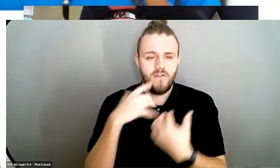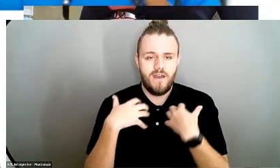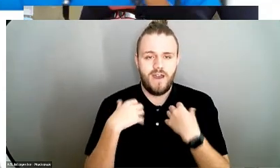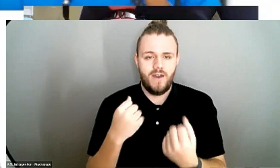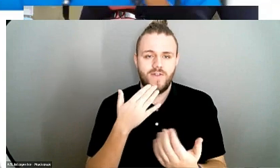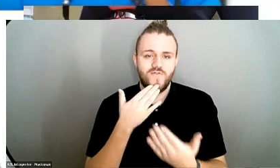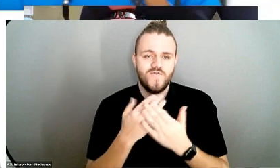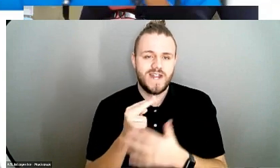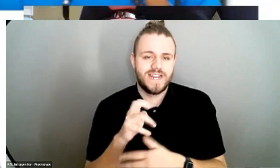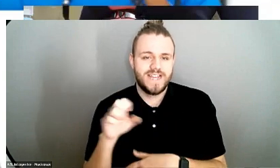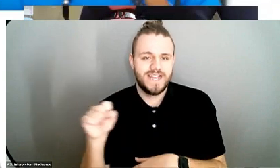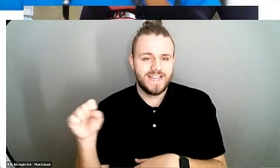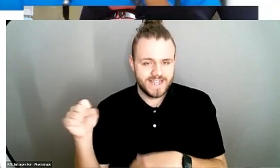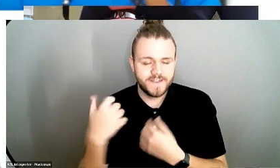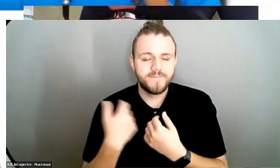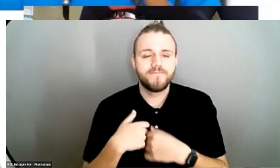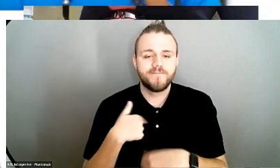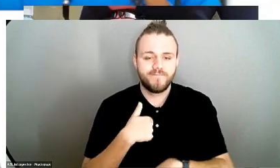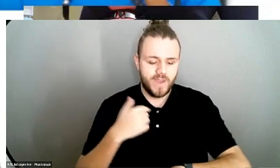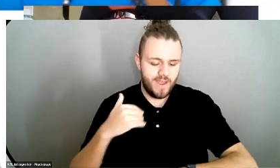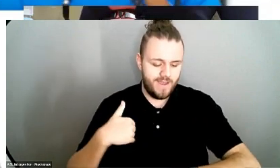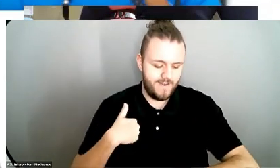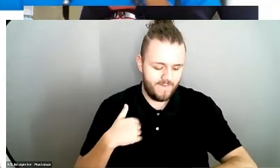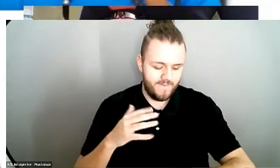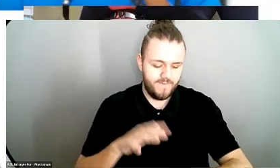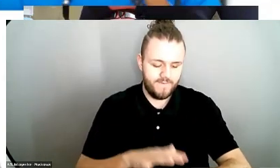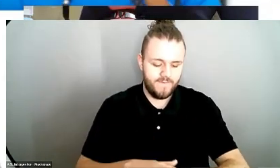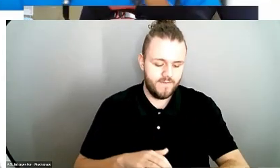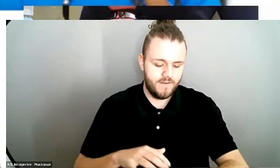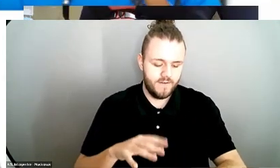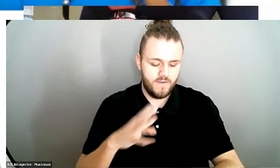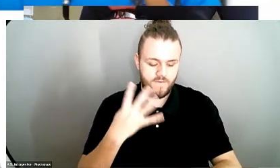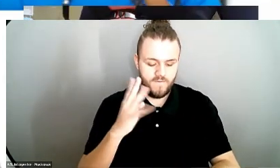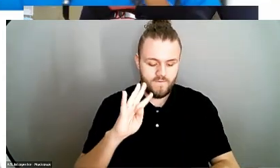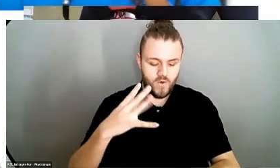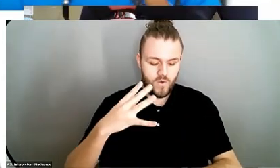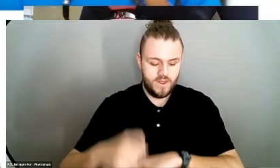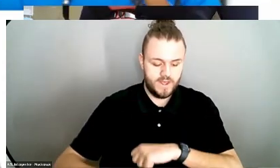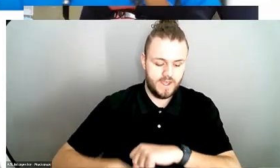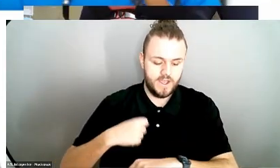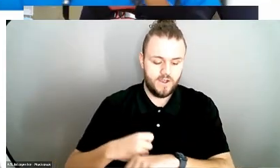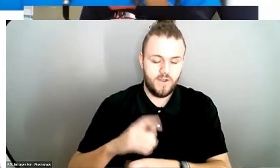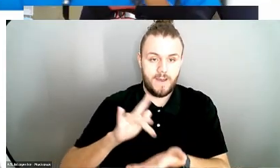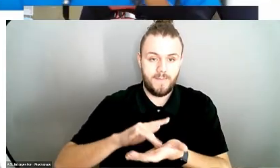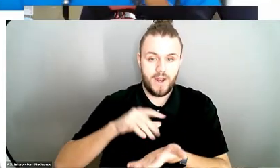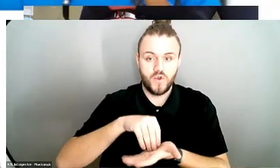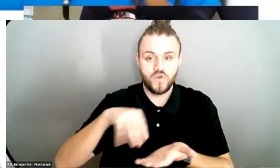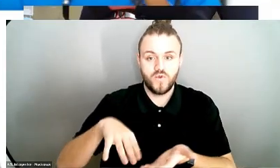And we have fourth-year medical students elective that helps teach